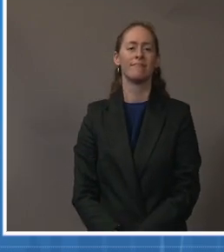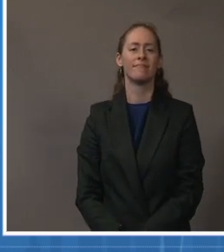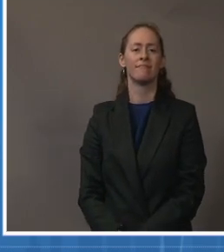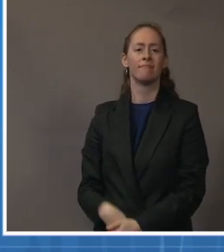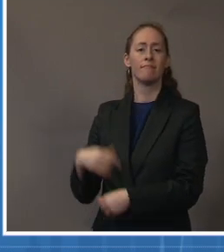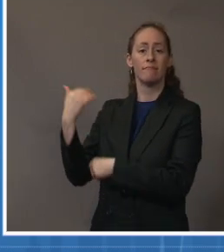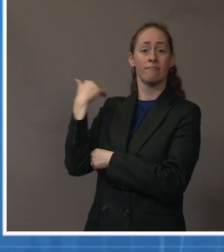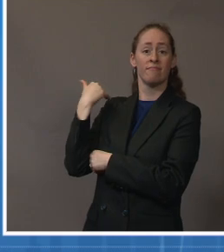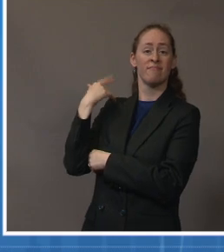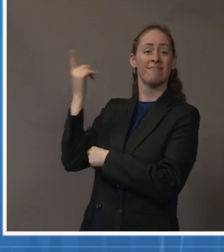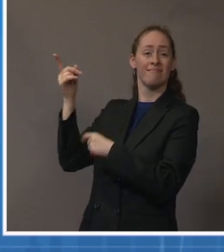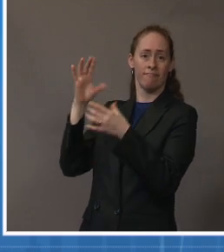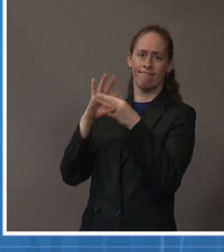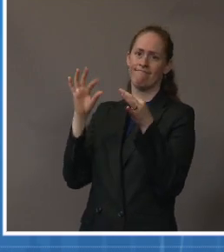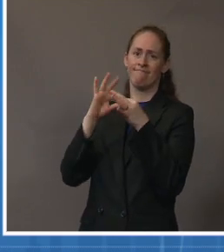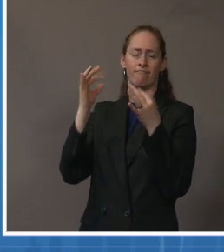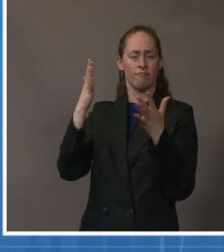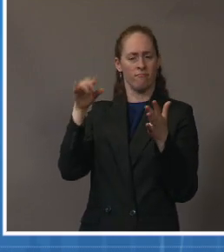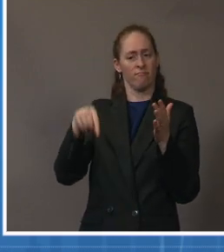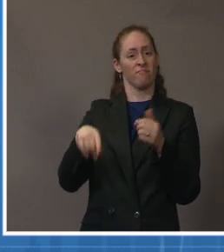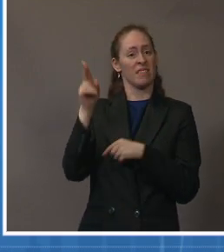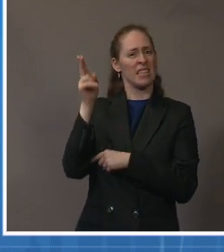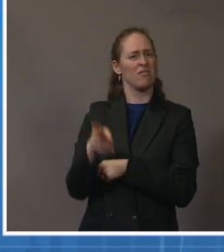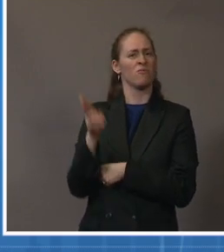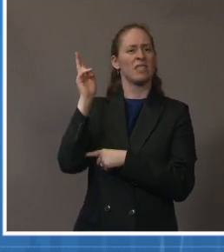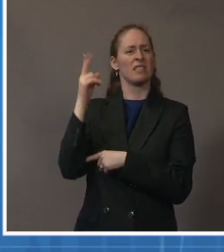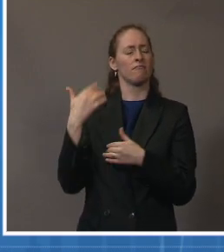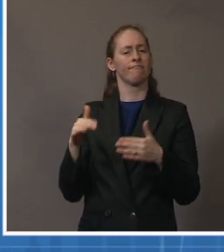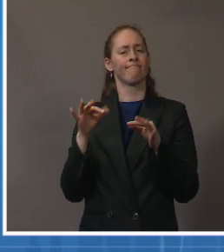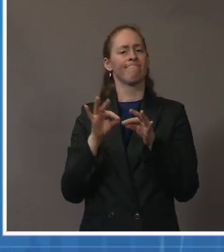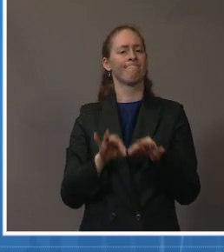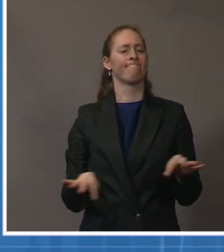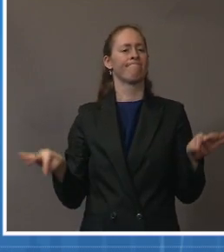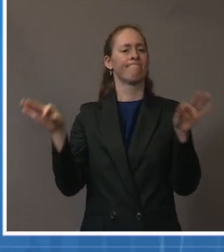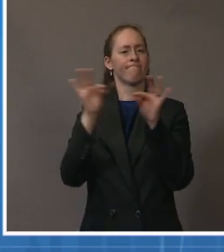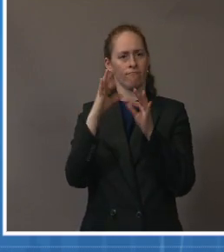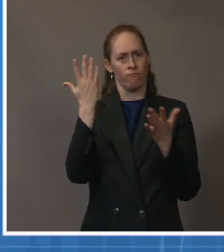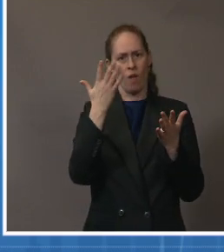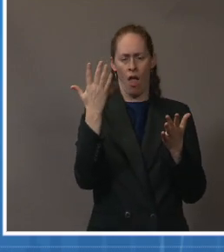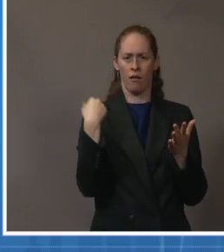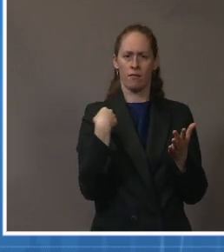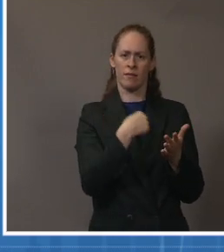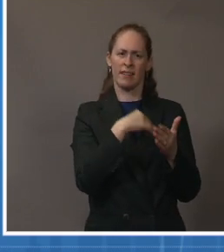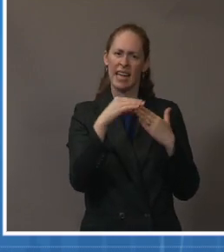and it requires American leadership, American science and ingenuity, American perseverance,